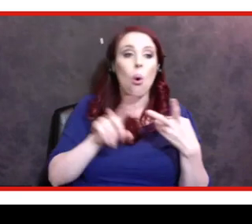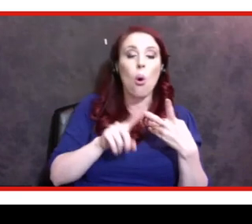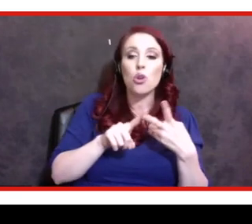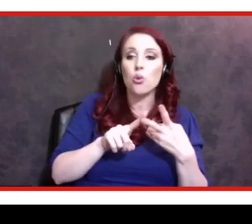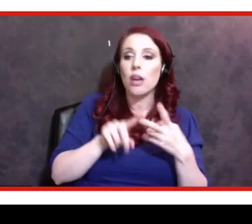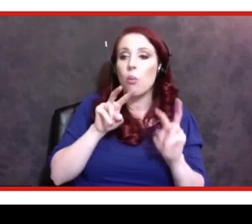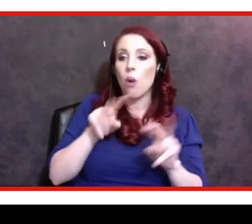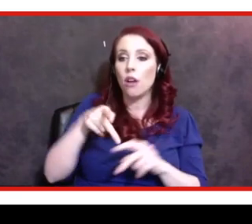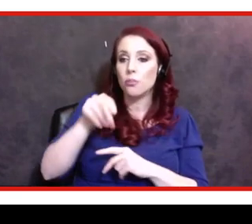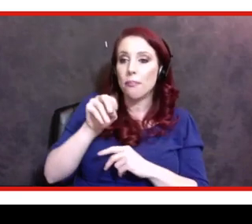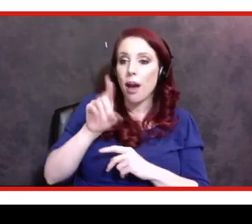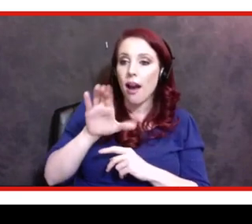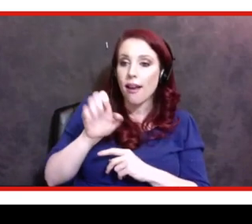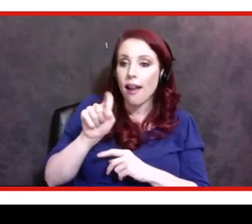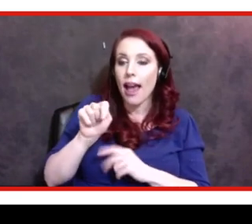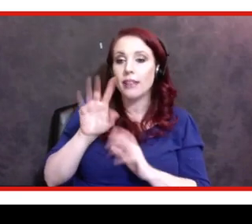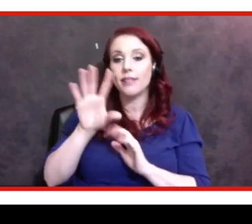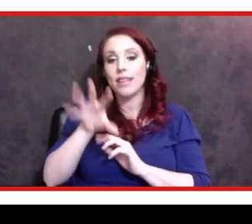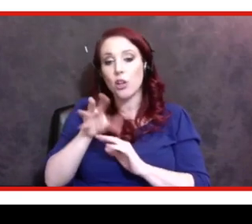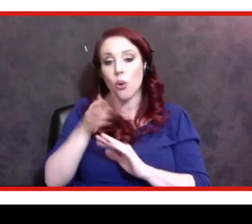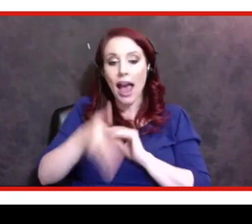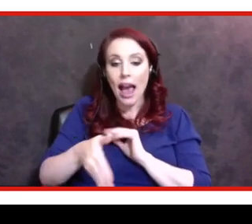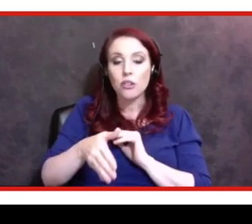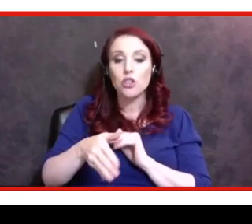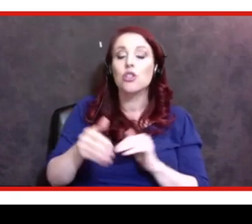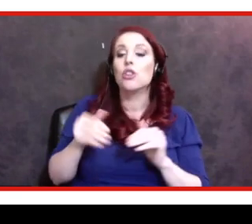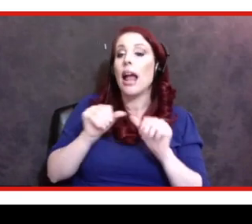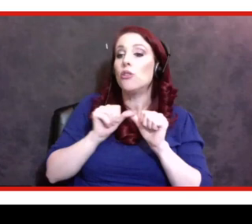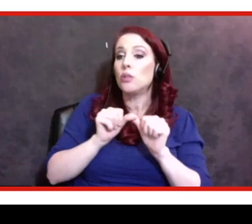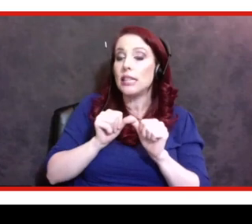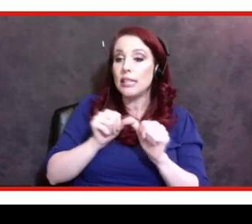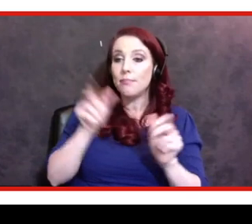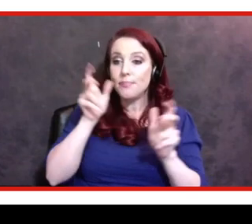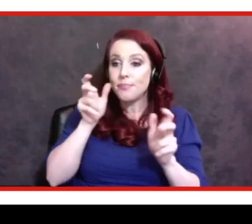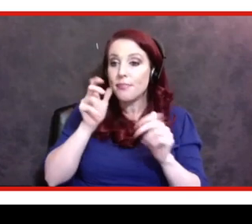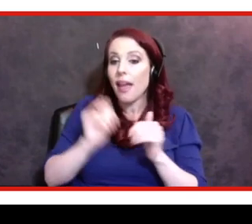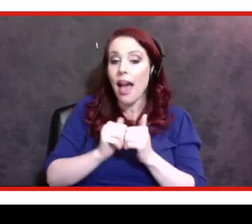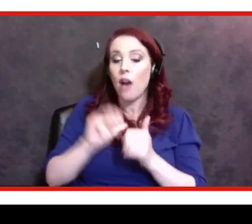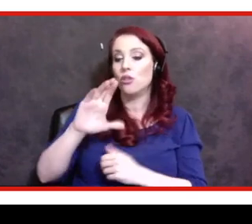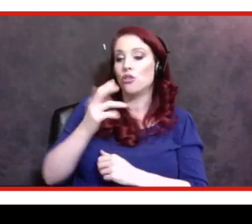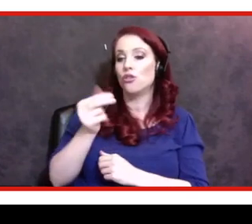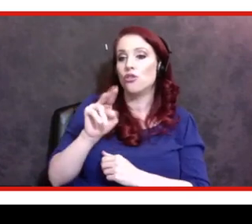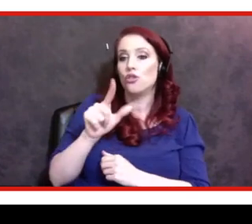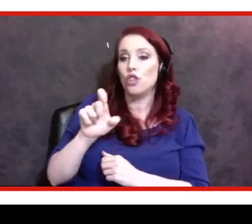afterwards and you can stay in the loop by going to changecatalyst.co and signing up